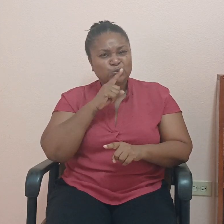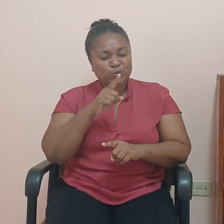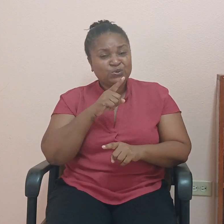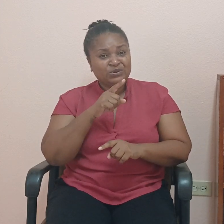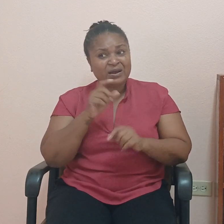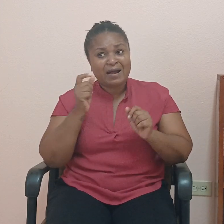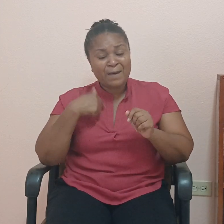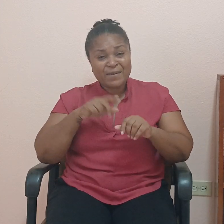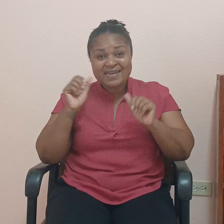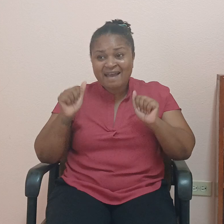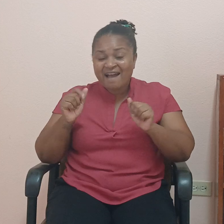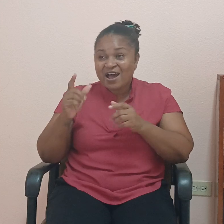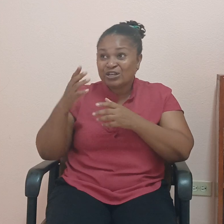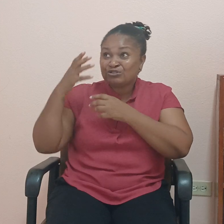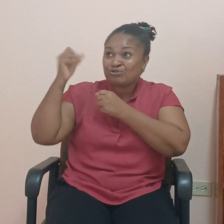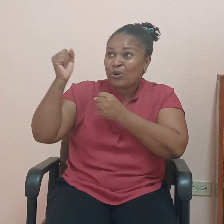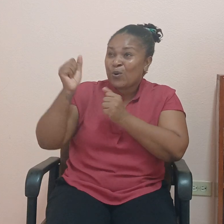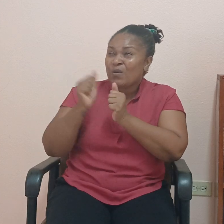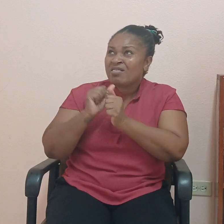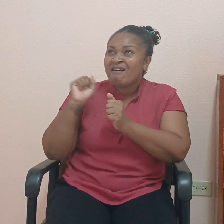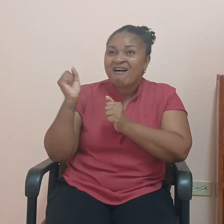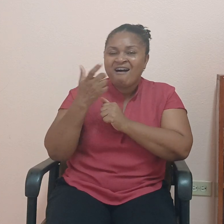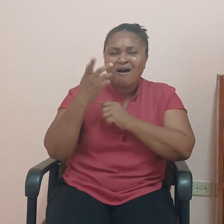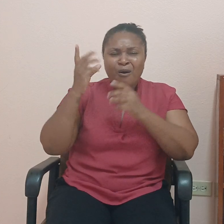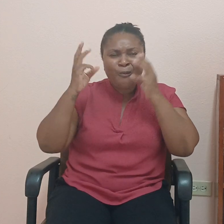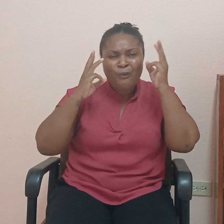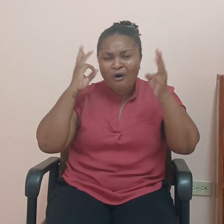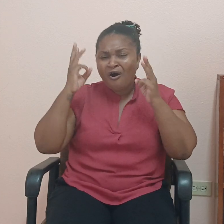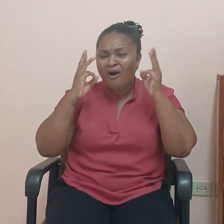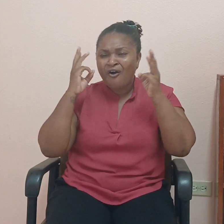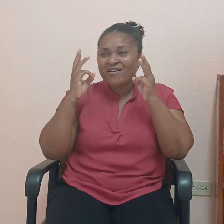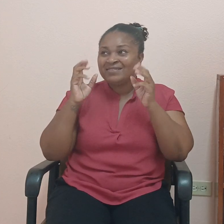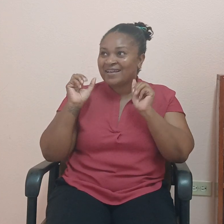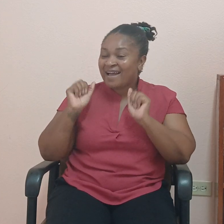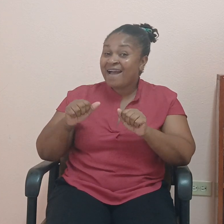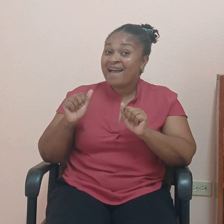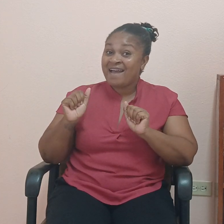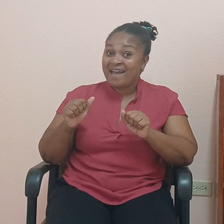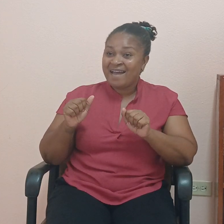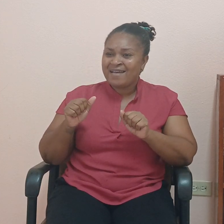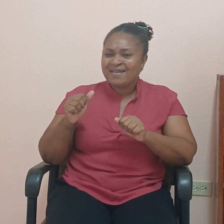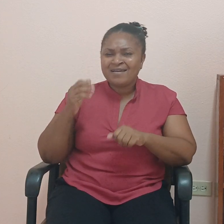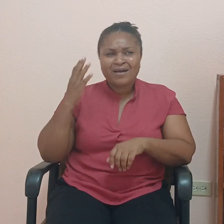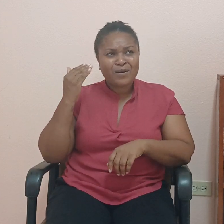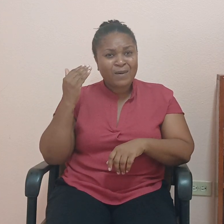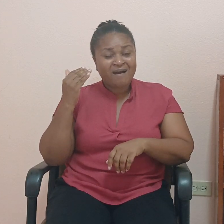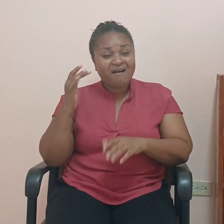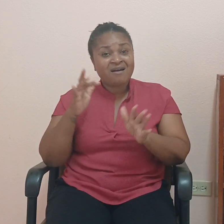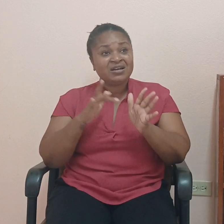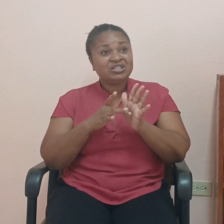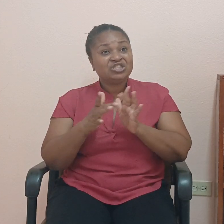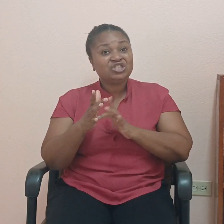WE CAN TRUST HIM WITH ALL OUR WORRIES. BECAUSE OF WHAT JESUS DID ON THE CROSS